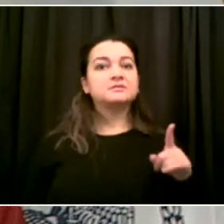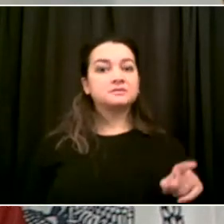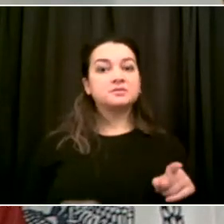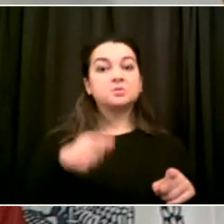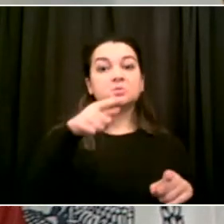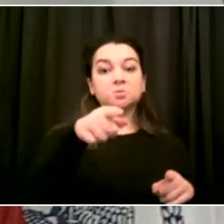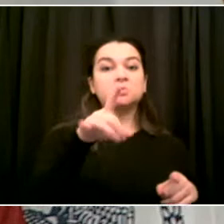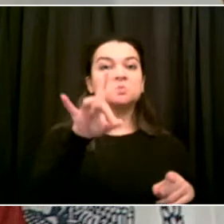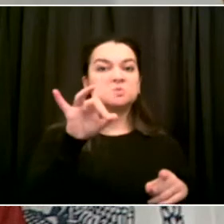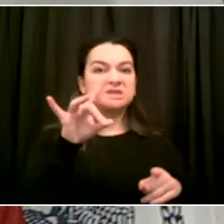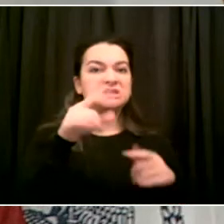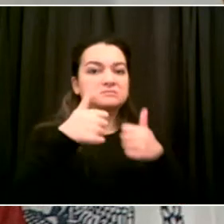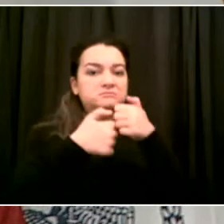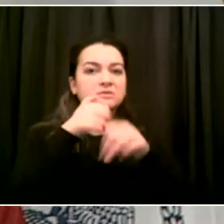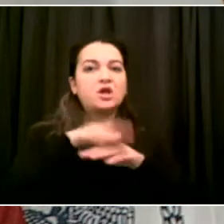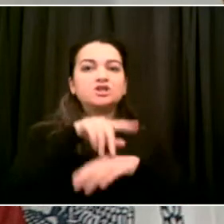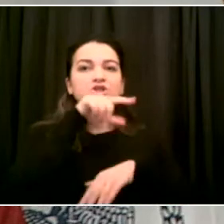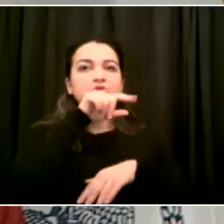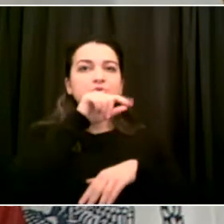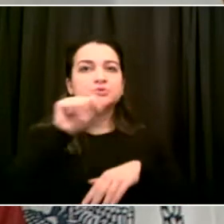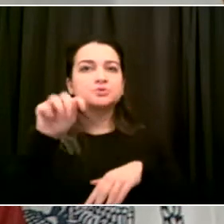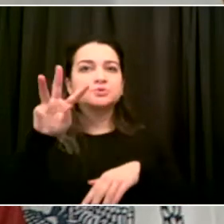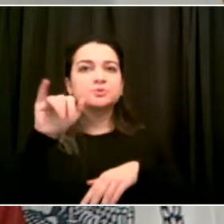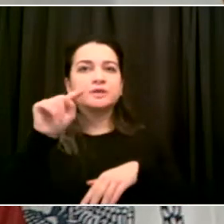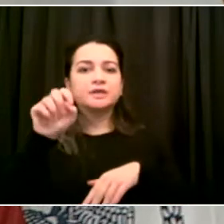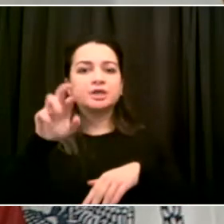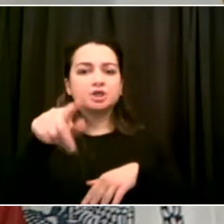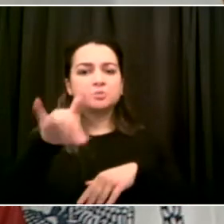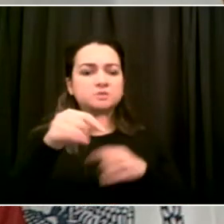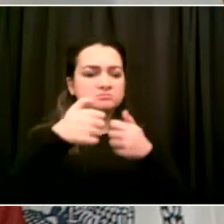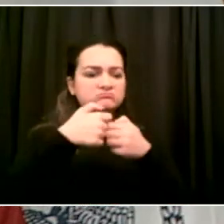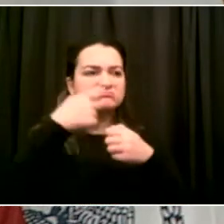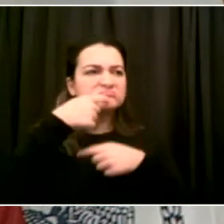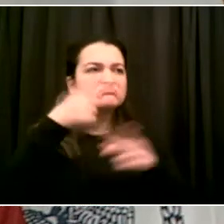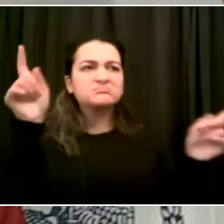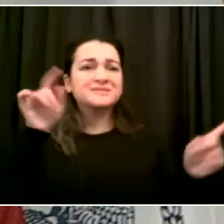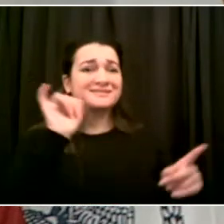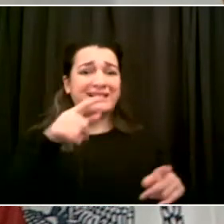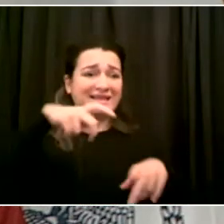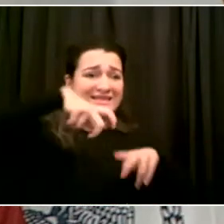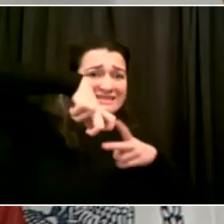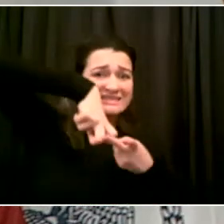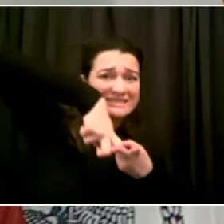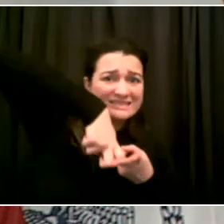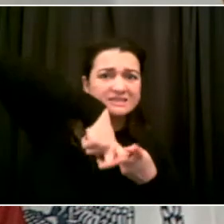ANSWERS FROM NYPD, IT'S BEEN NEARLY 3 WEEKS, WHAT IMMEDIATELY ANSWERS HAVE YOU